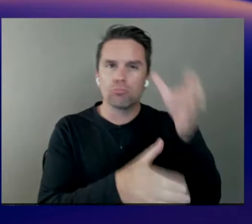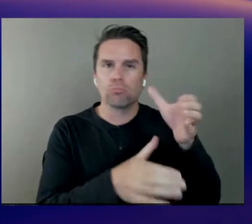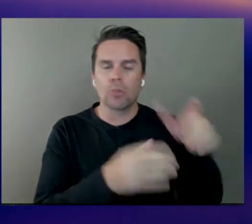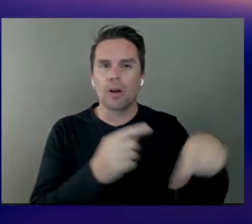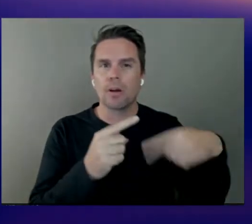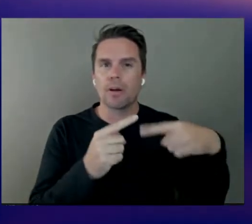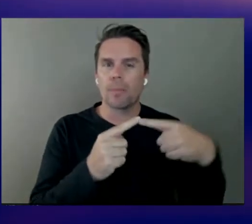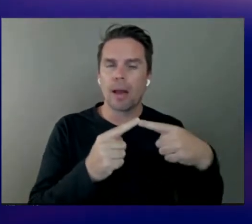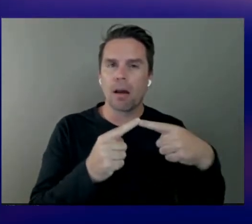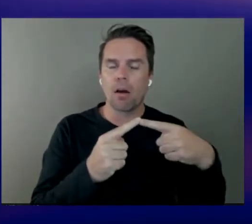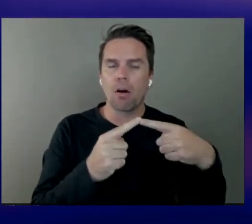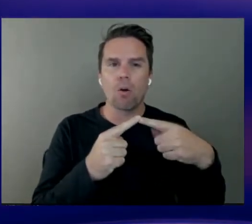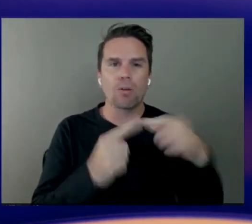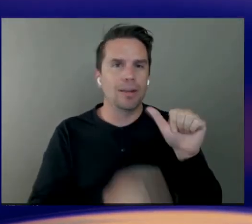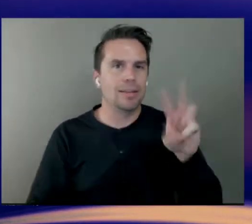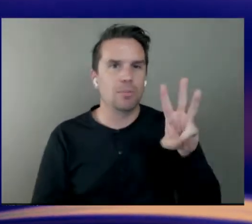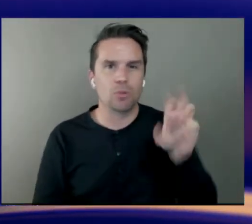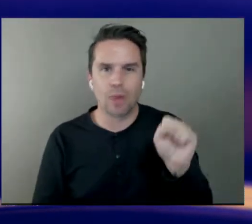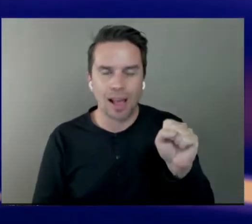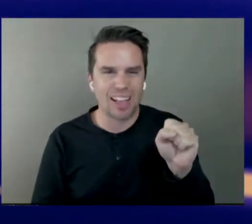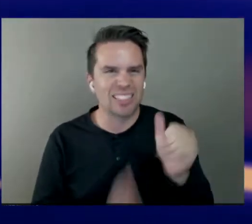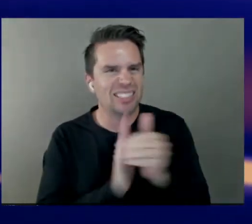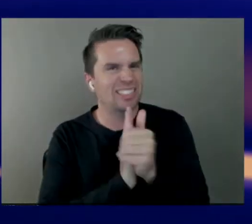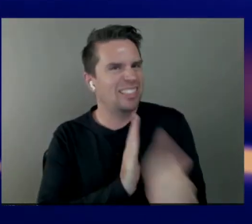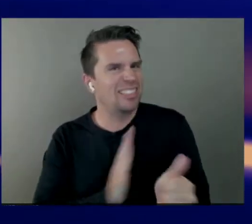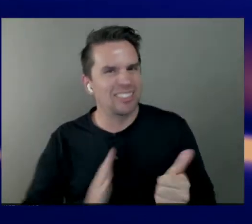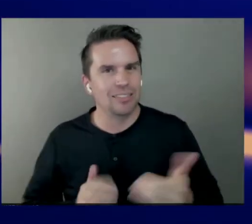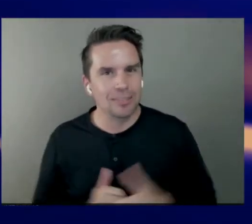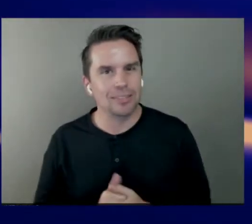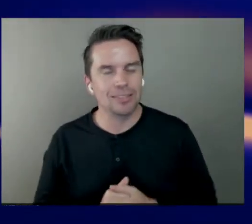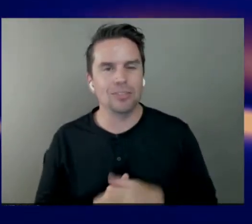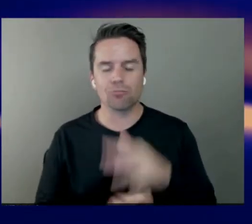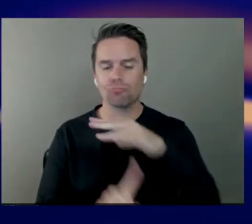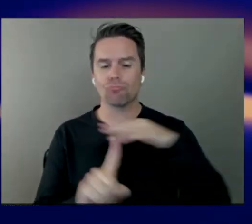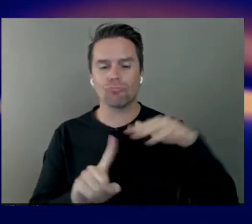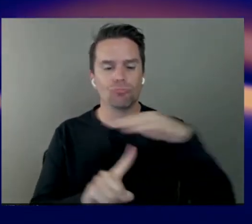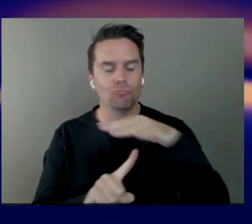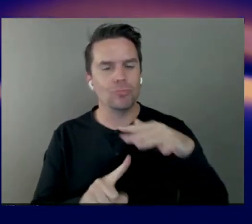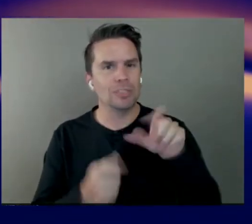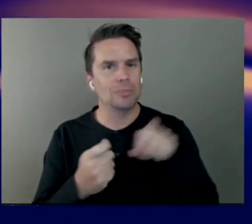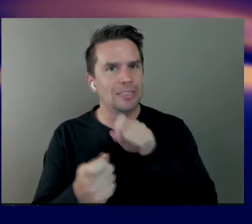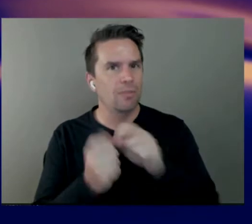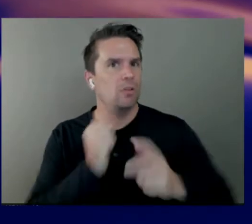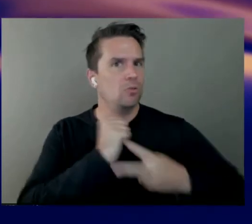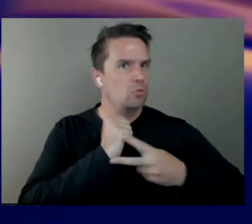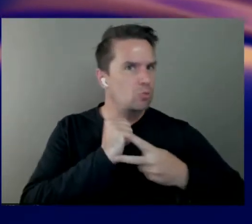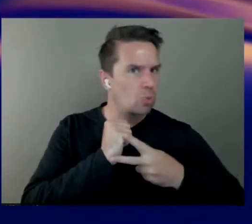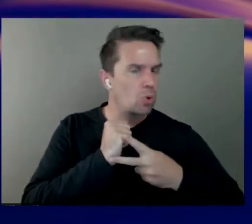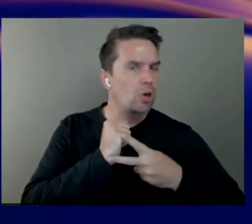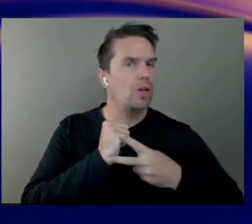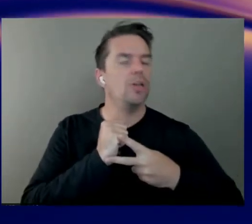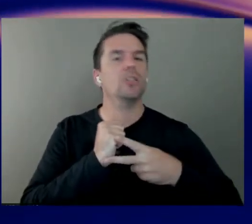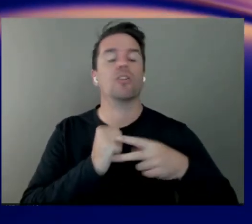in AWS skills around storage and both the block and the object storage.